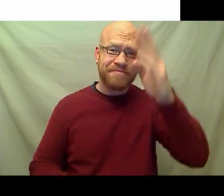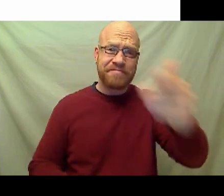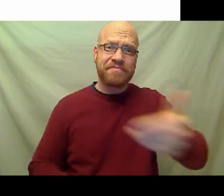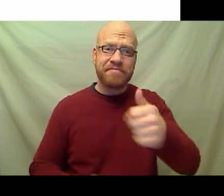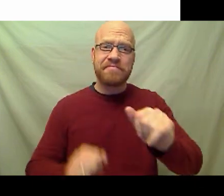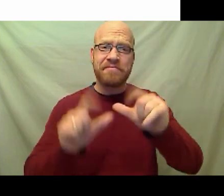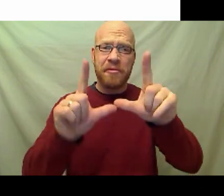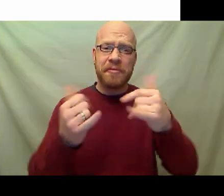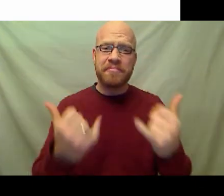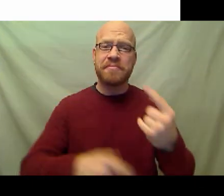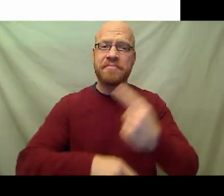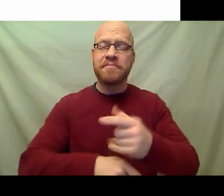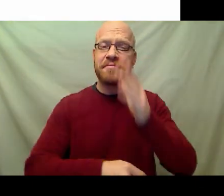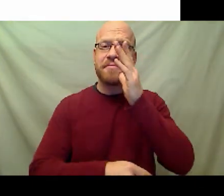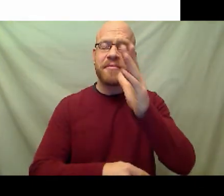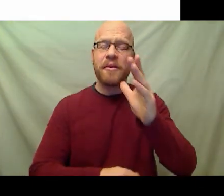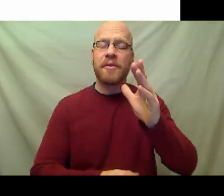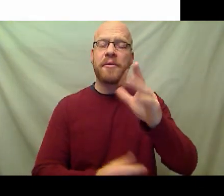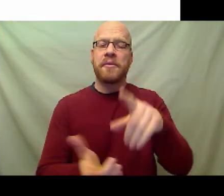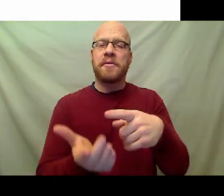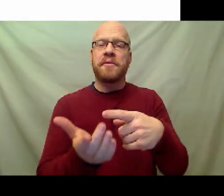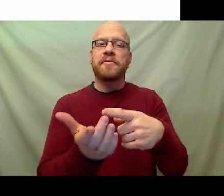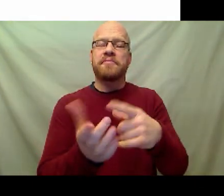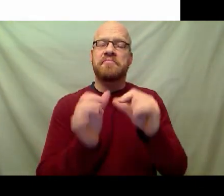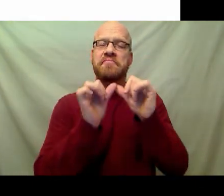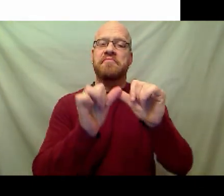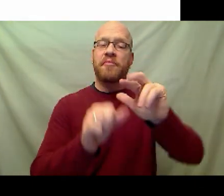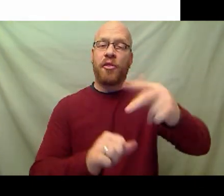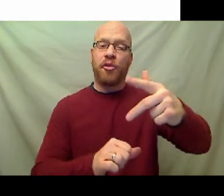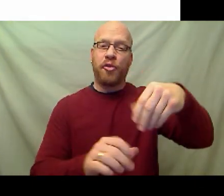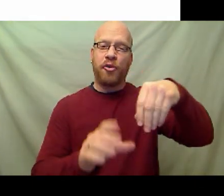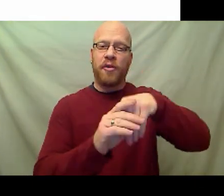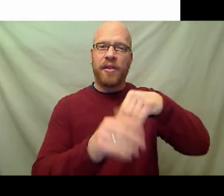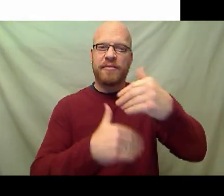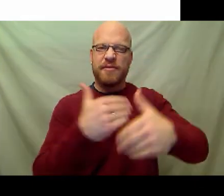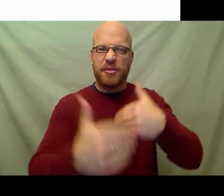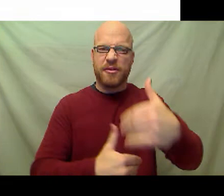Okay, hello. Welcome to this vlog. We're going to be continuing on the series,